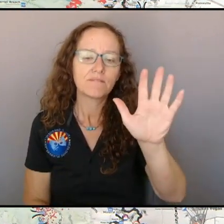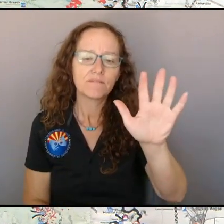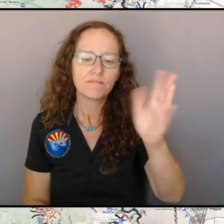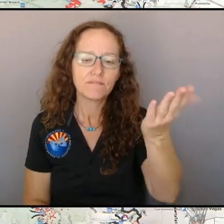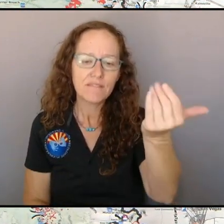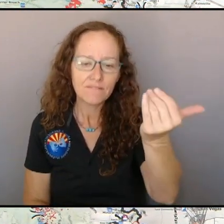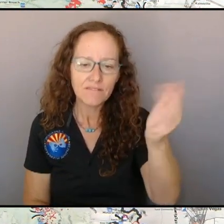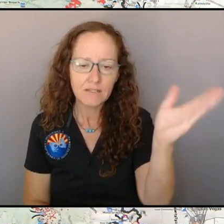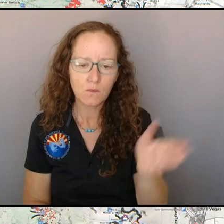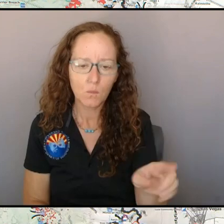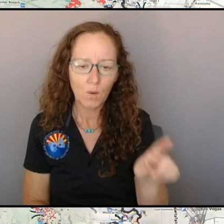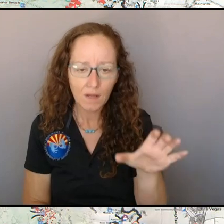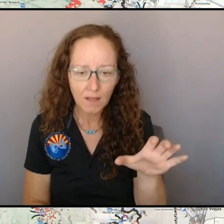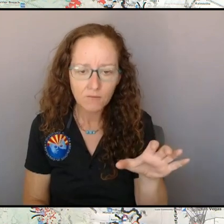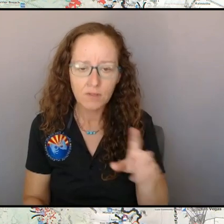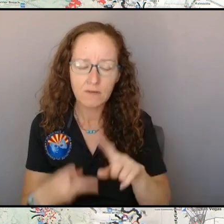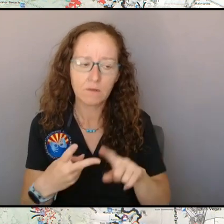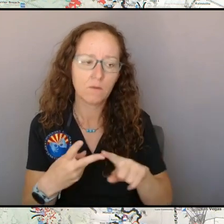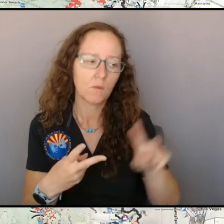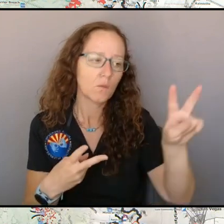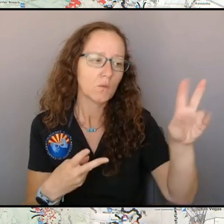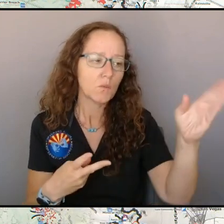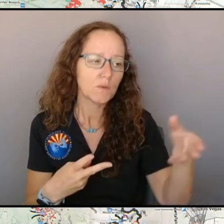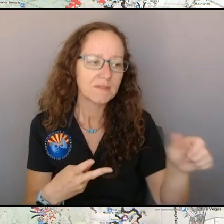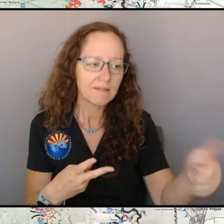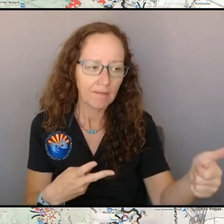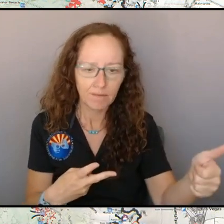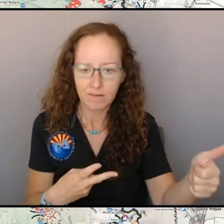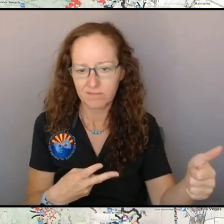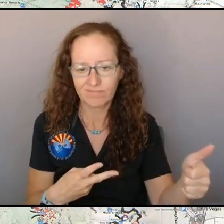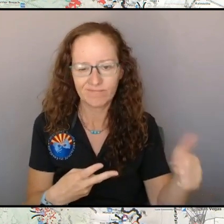looking at a lot of rain over the next 3 days. Now, let's